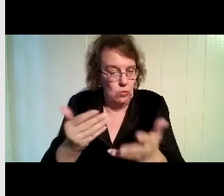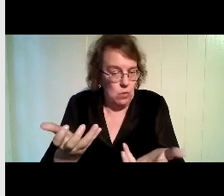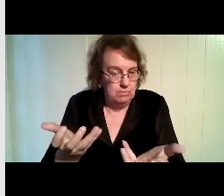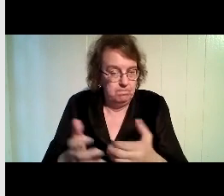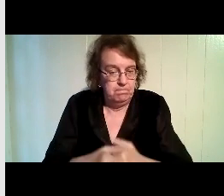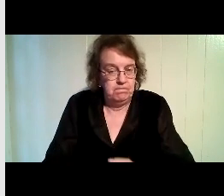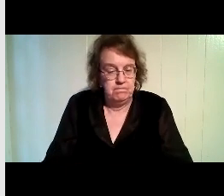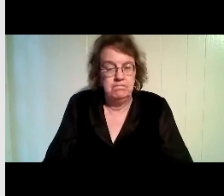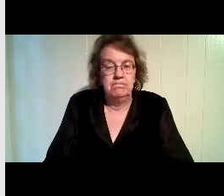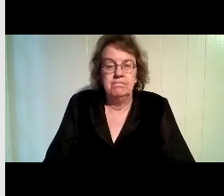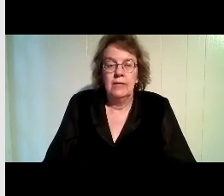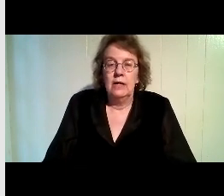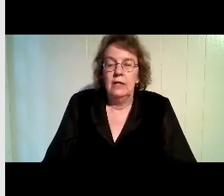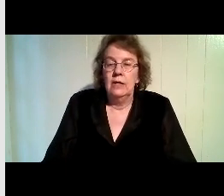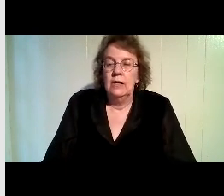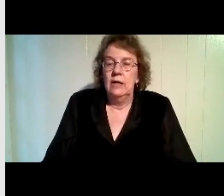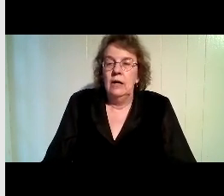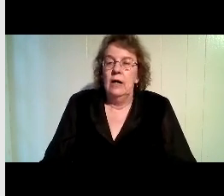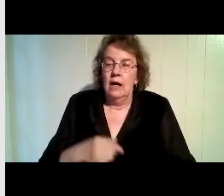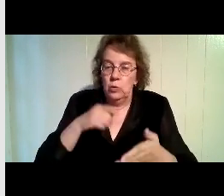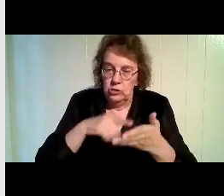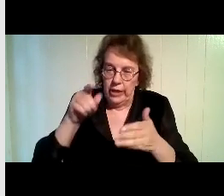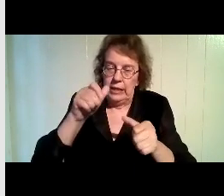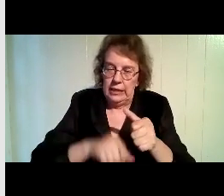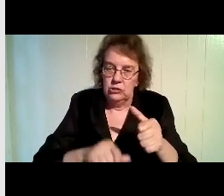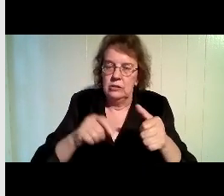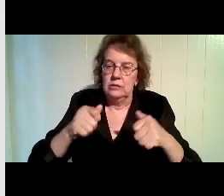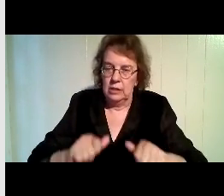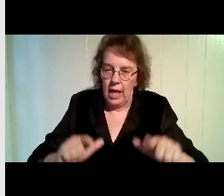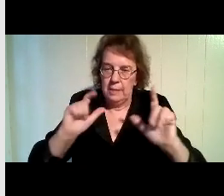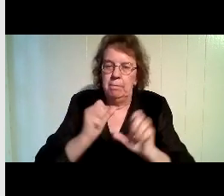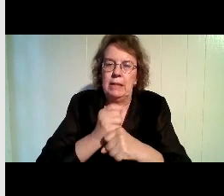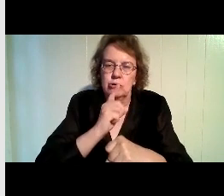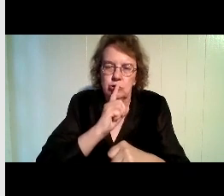OK so I would just go through each of these slides and confirm that they are in the order that they should be.